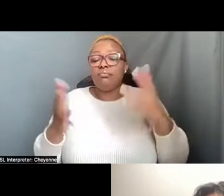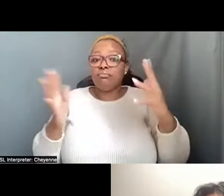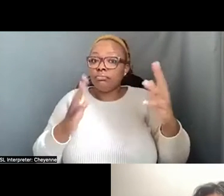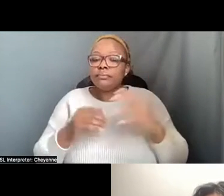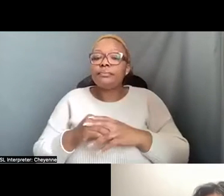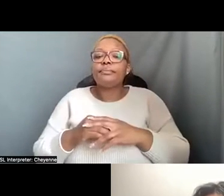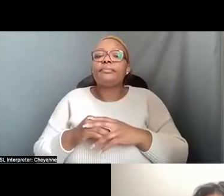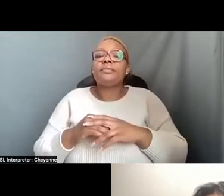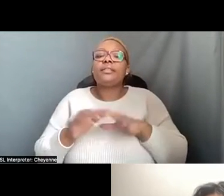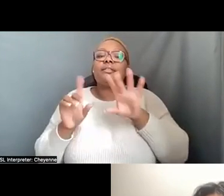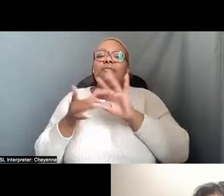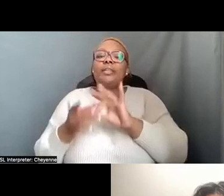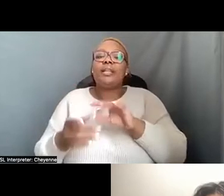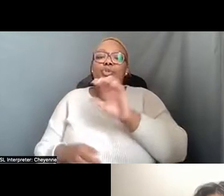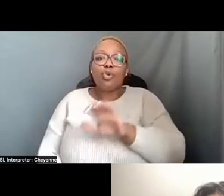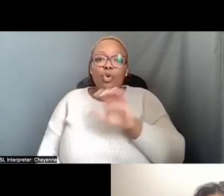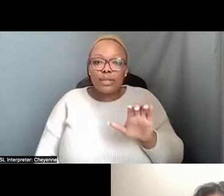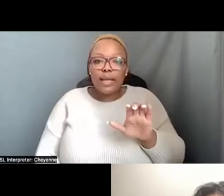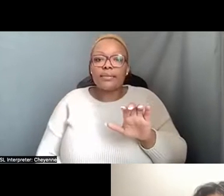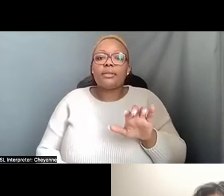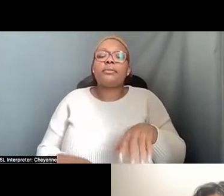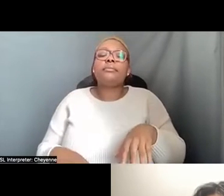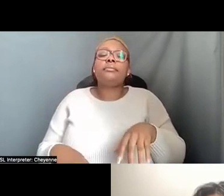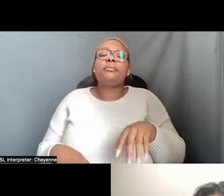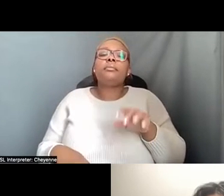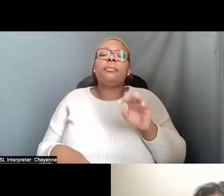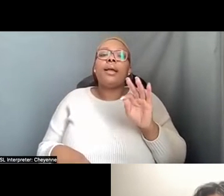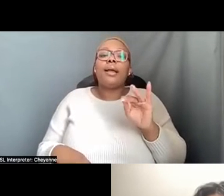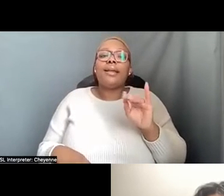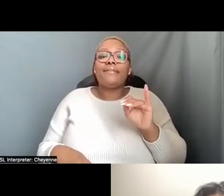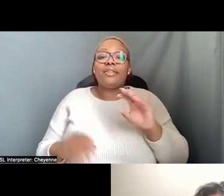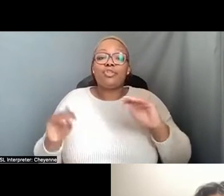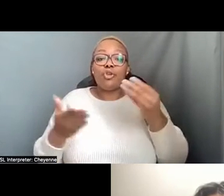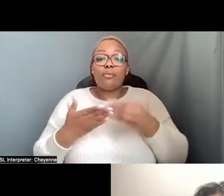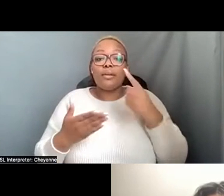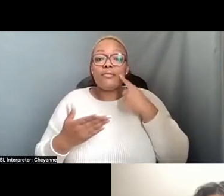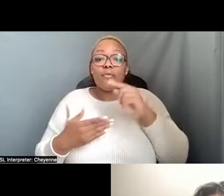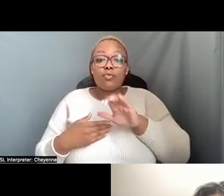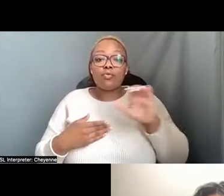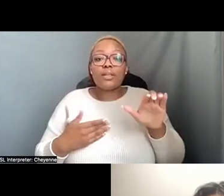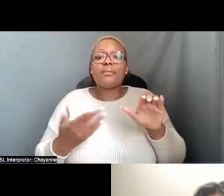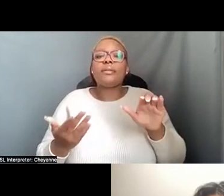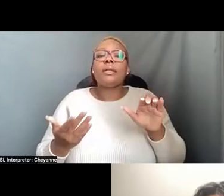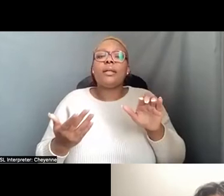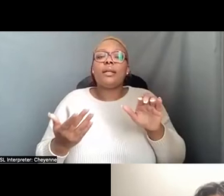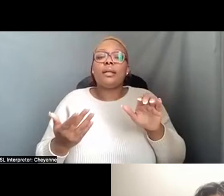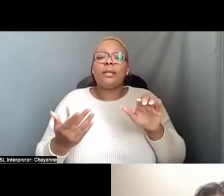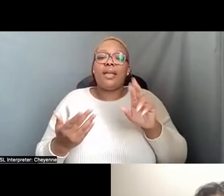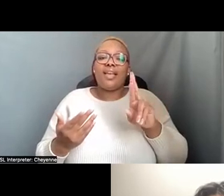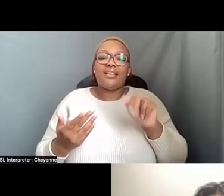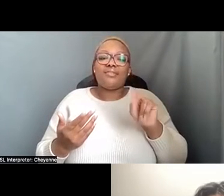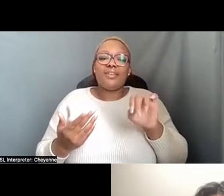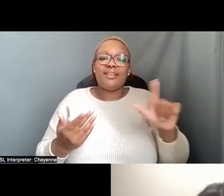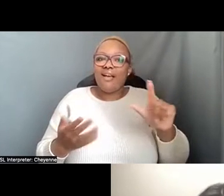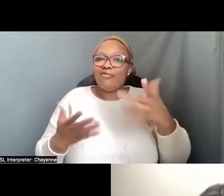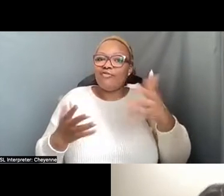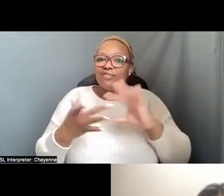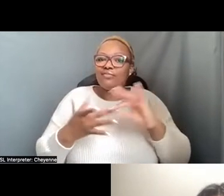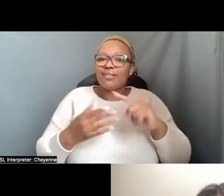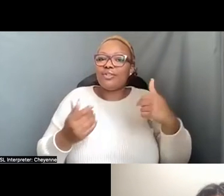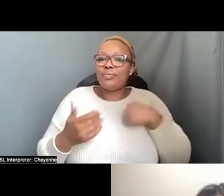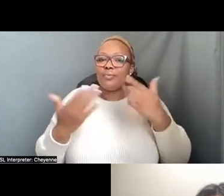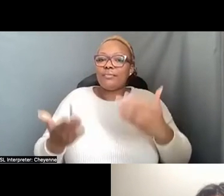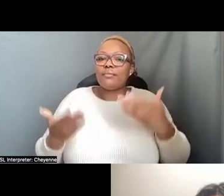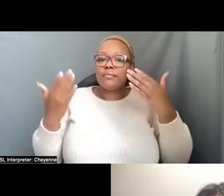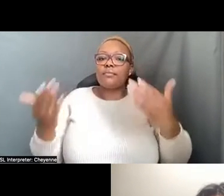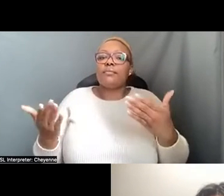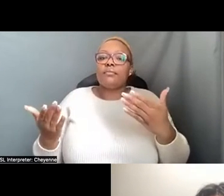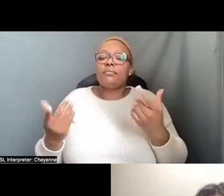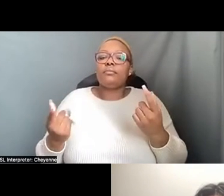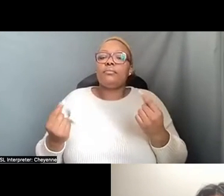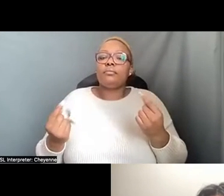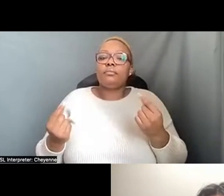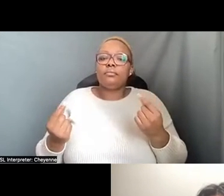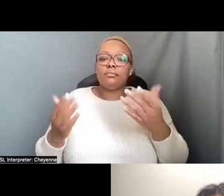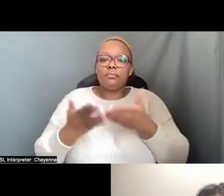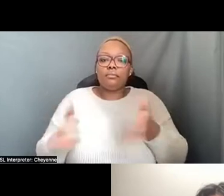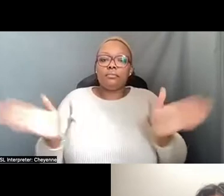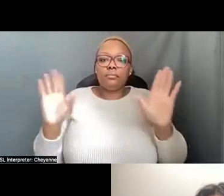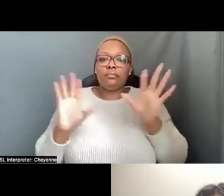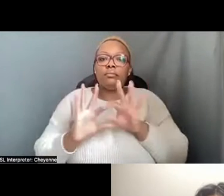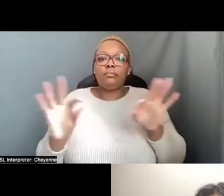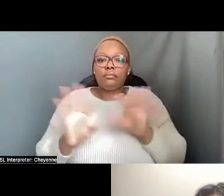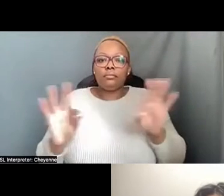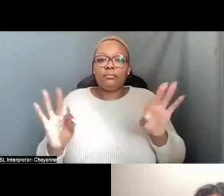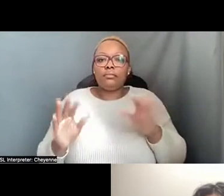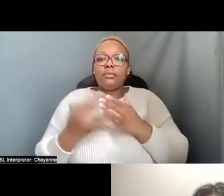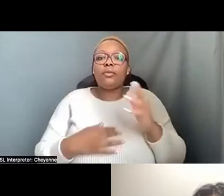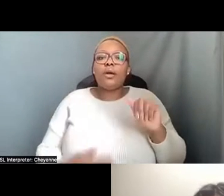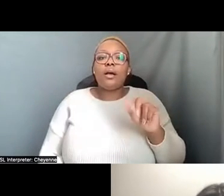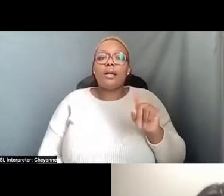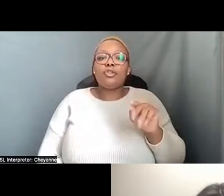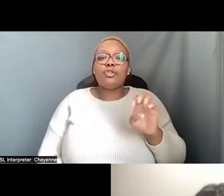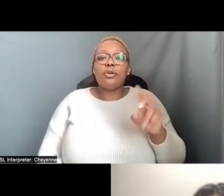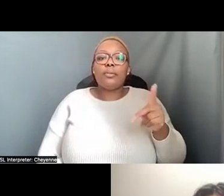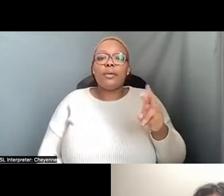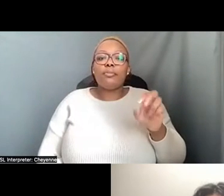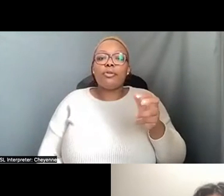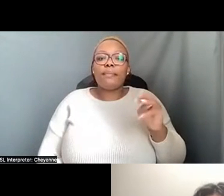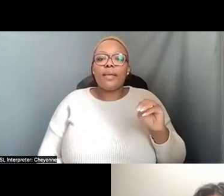In terms of the closed captions, if there's no money for closed captioning, as Ranell mentioned,